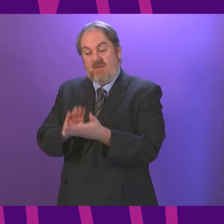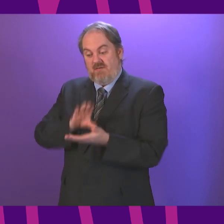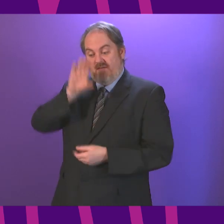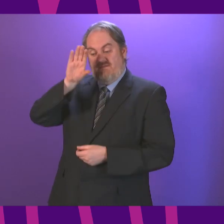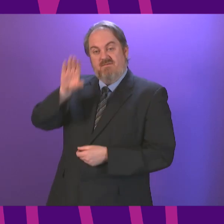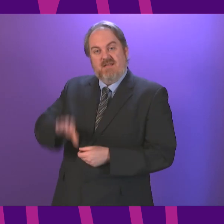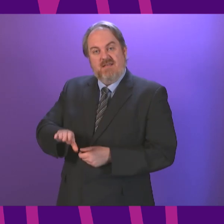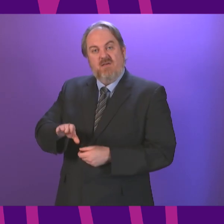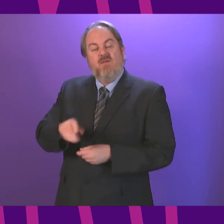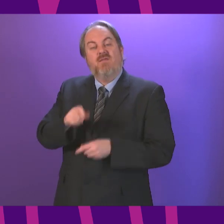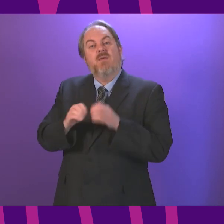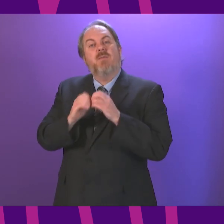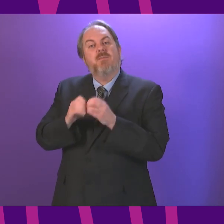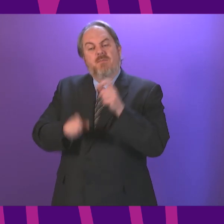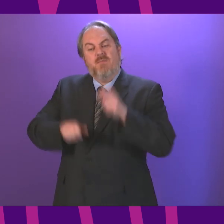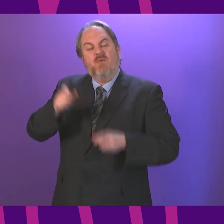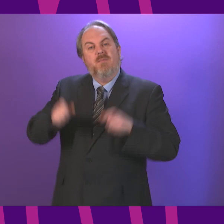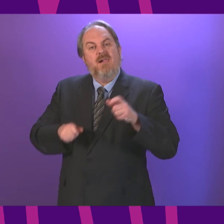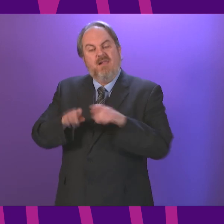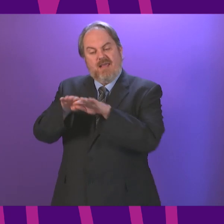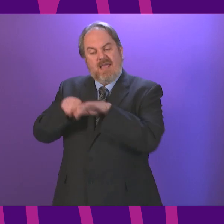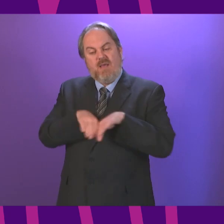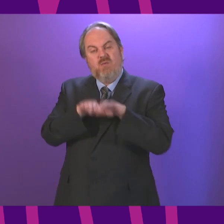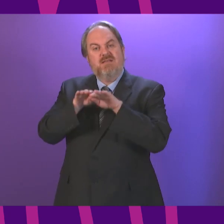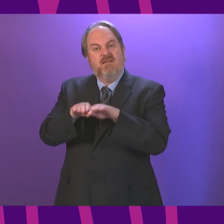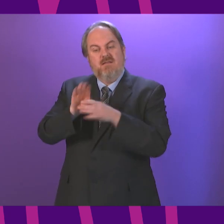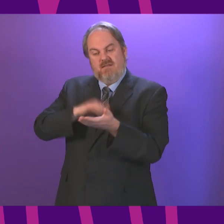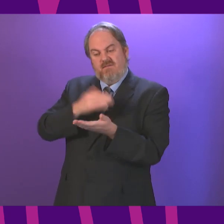which will be part of record investment through the attainment Scotland fund.